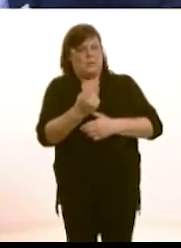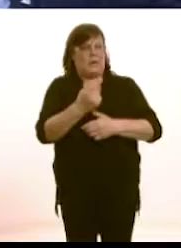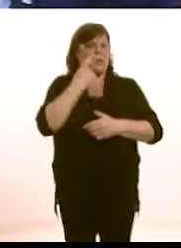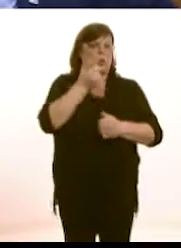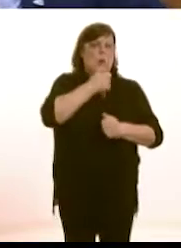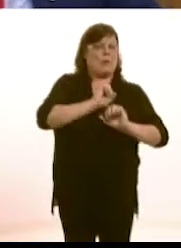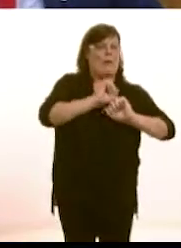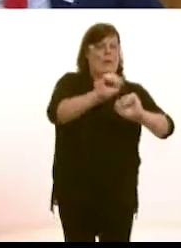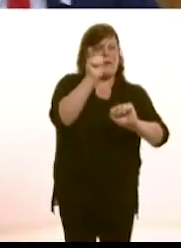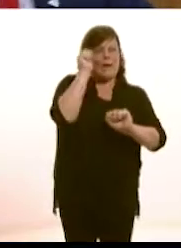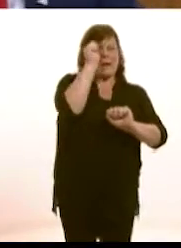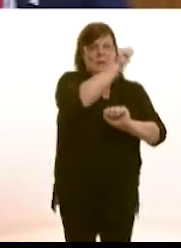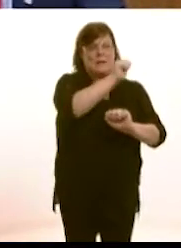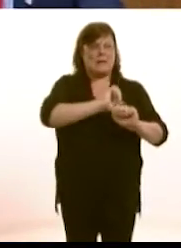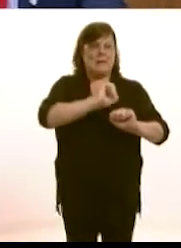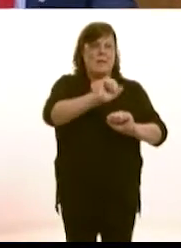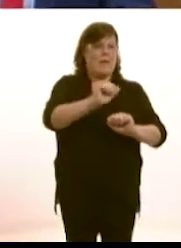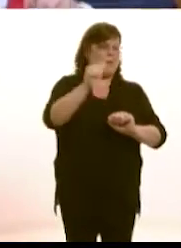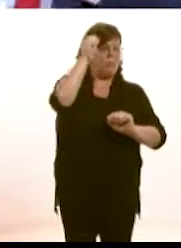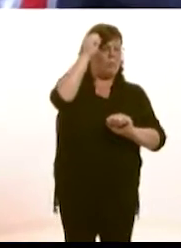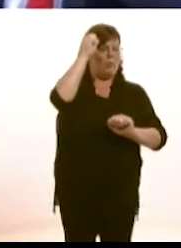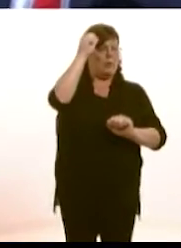and intellectual property that they develop.